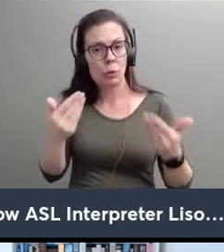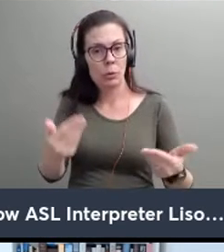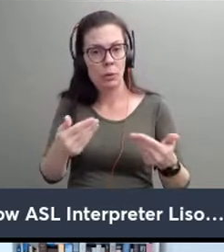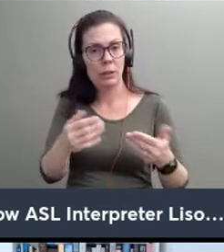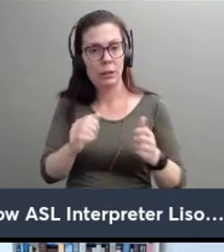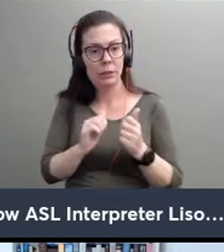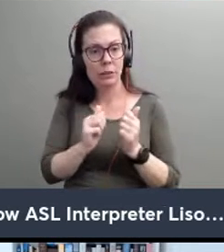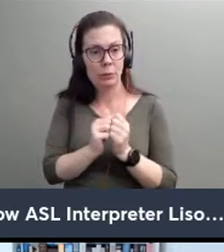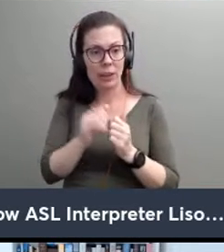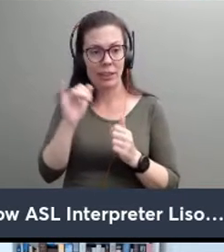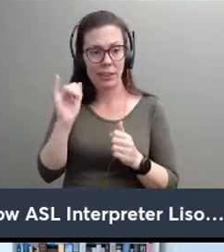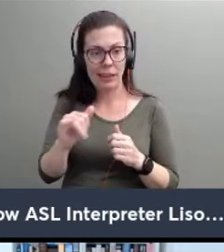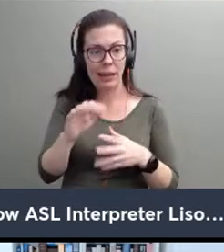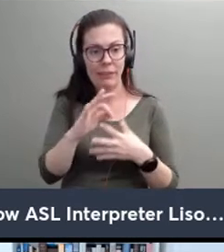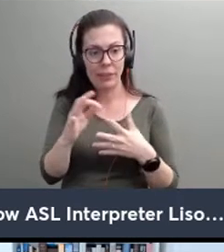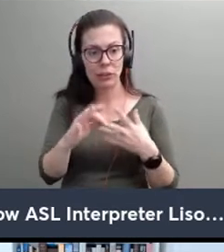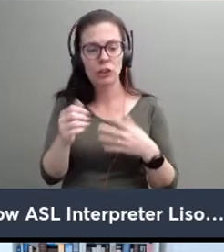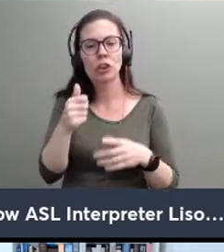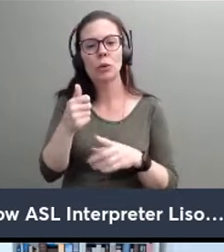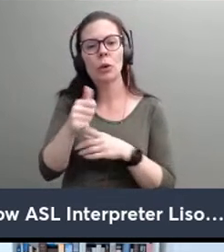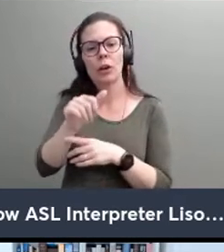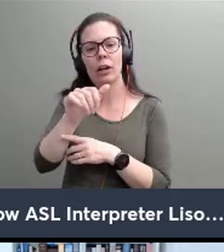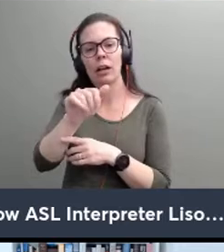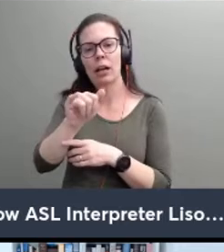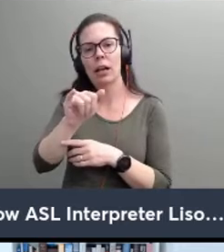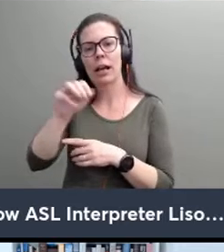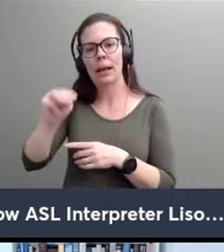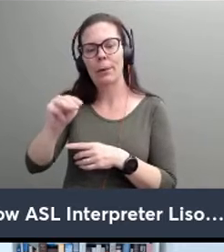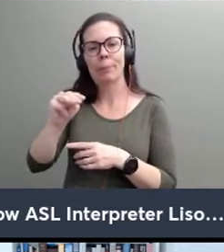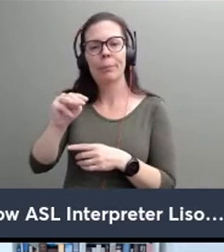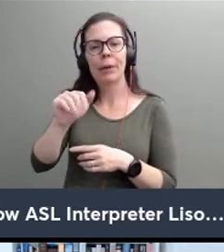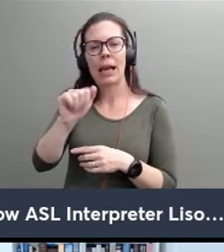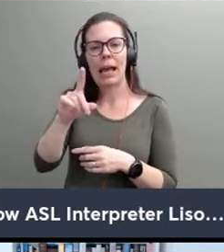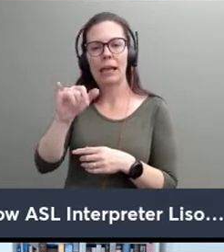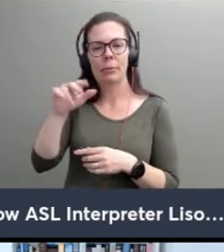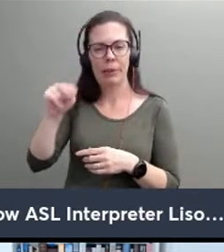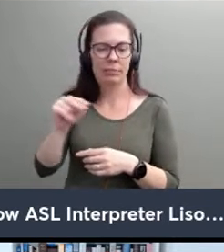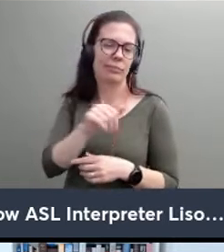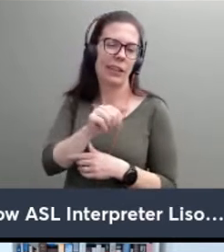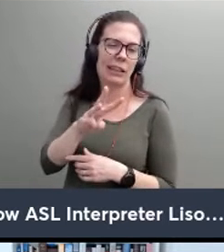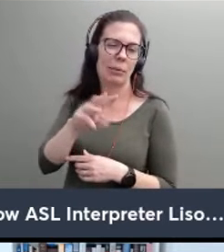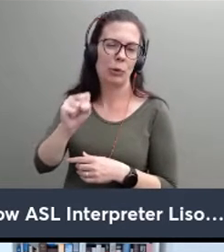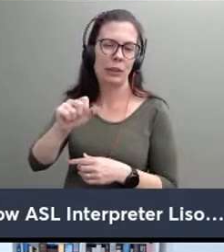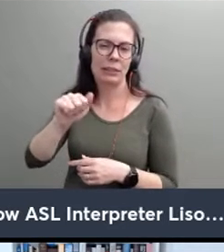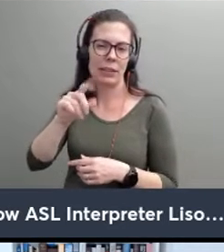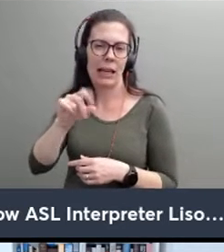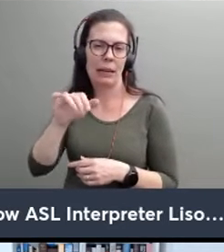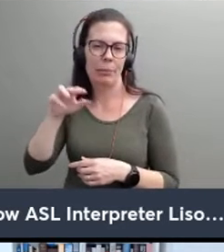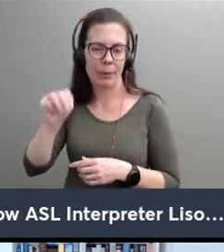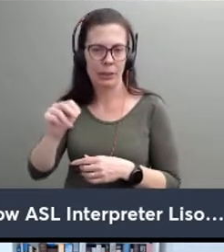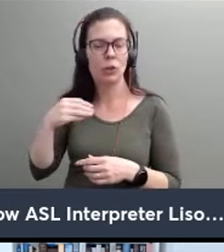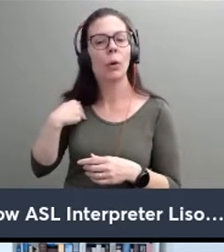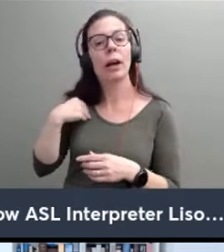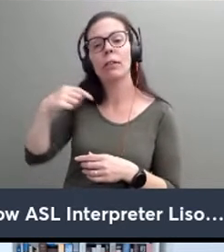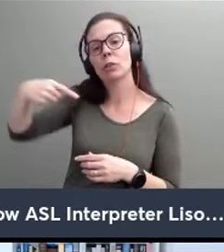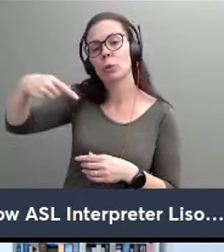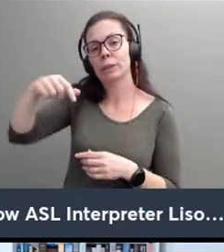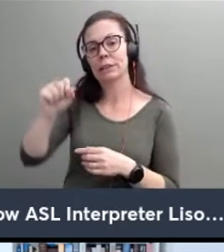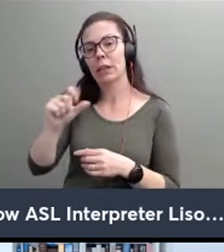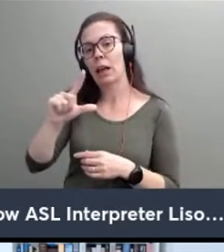you are an AWS IAM admin that has a QuickSight login, and you have logged into the QuickSight console,